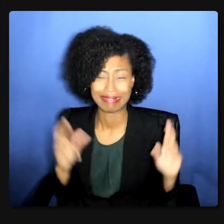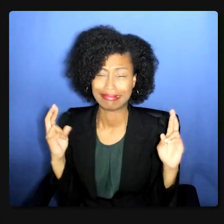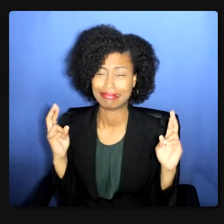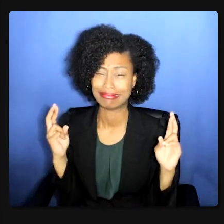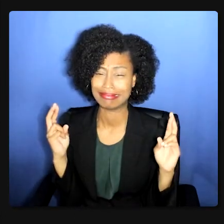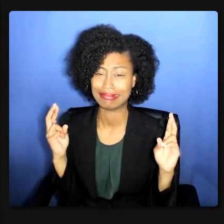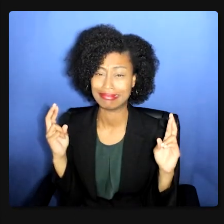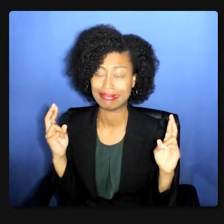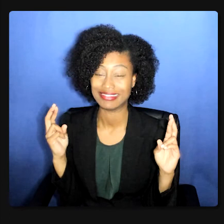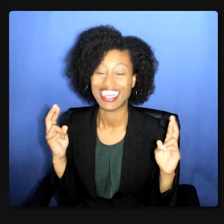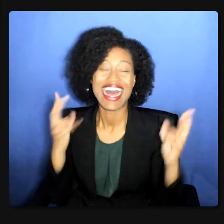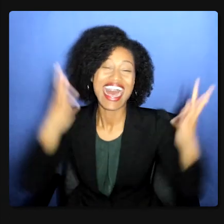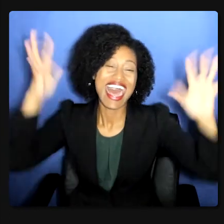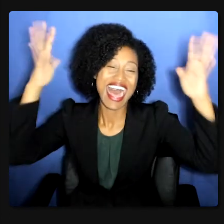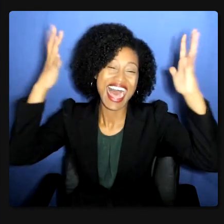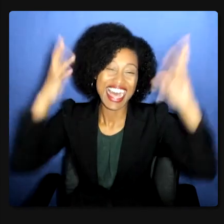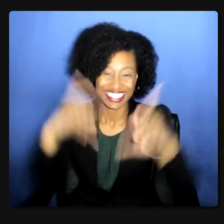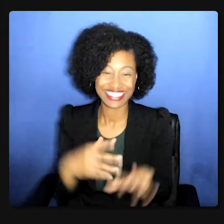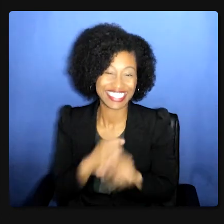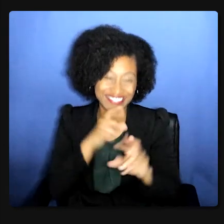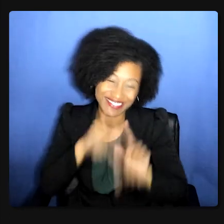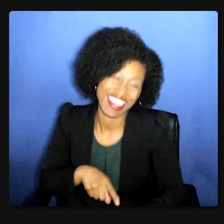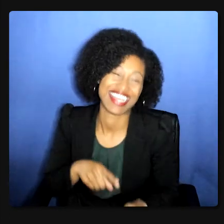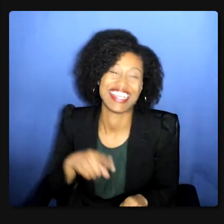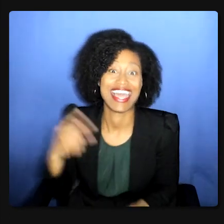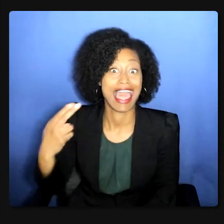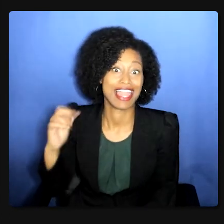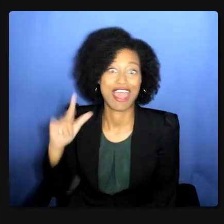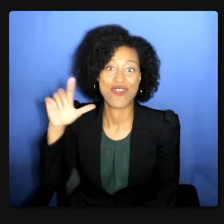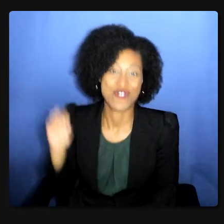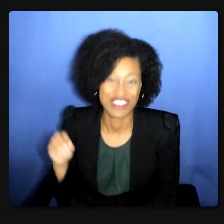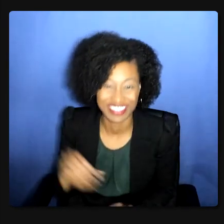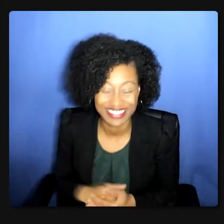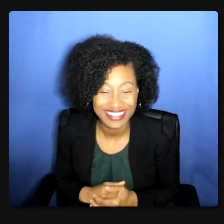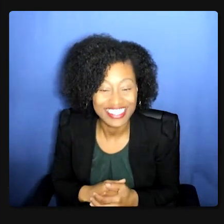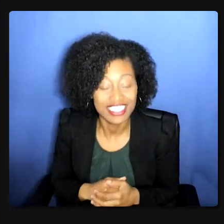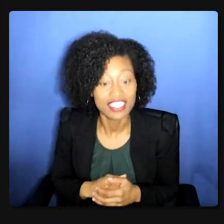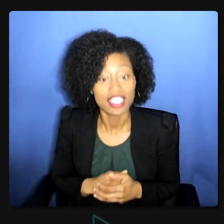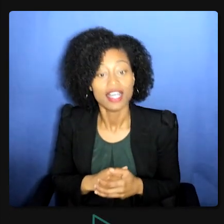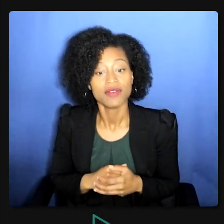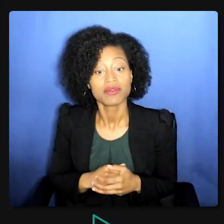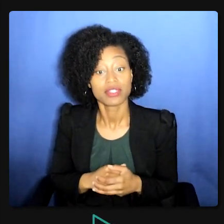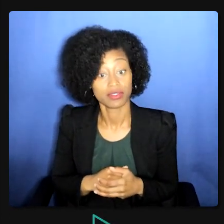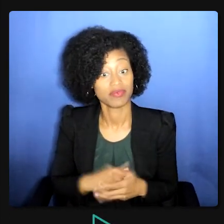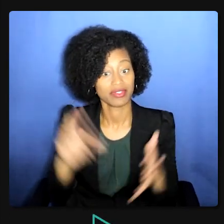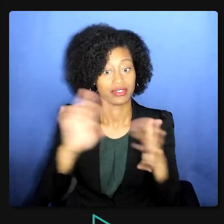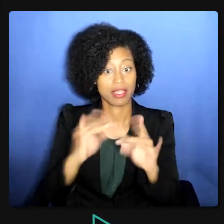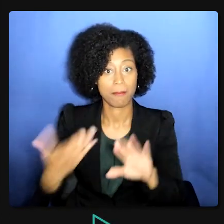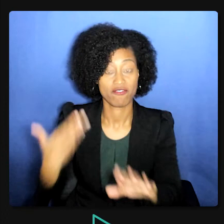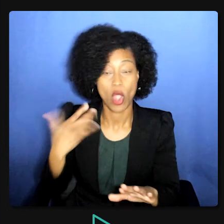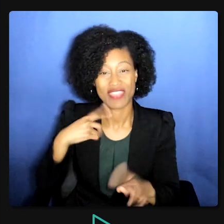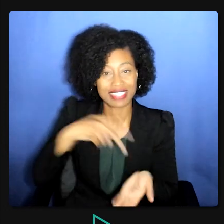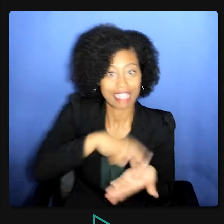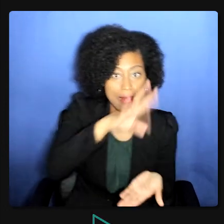[Amie] So... fingers crossed. -[Dimitris] Fingers crossed. Yay. [Amie] Hello! And we got a response back. Okay. But it's something we talked about before,